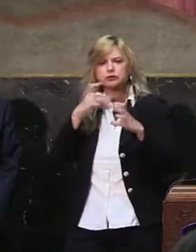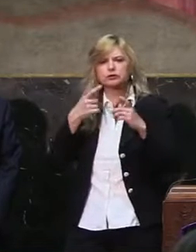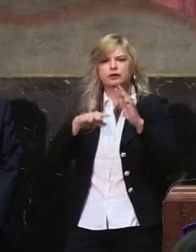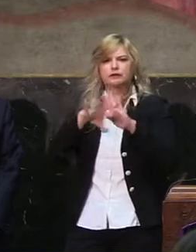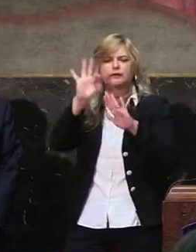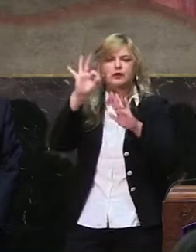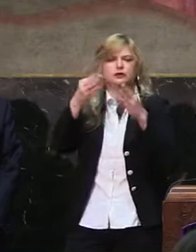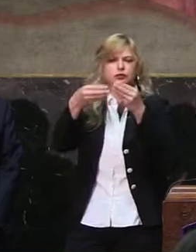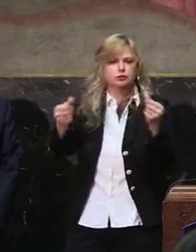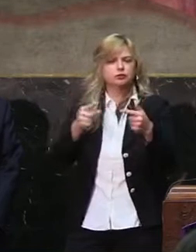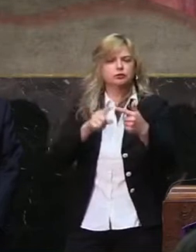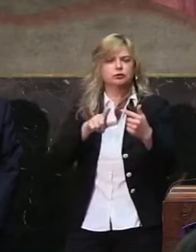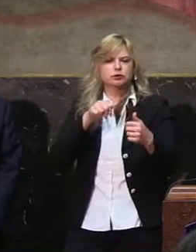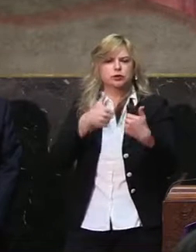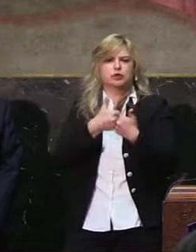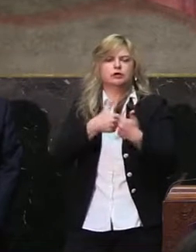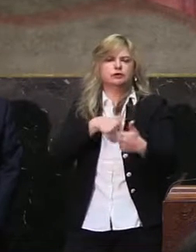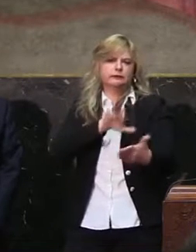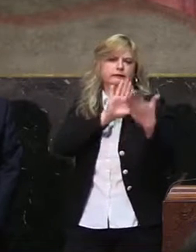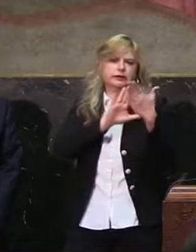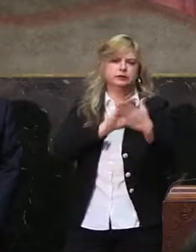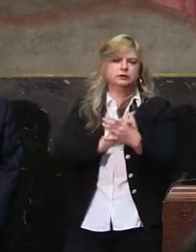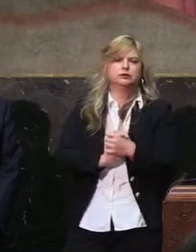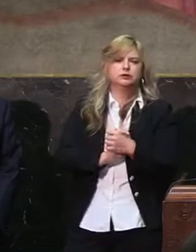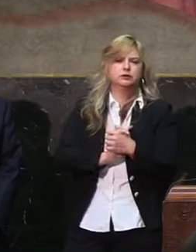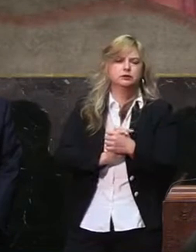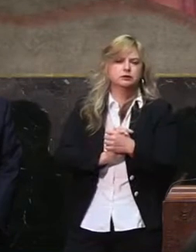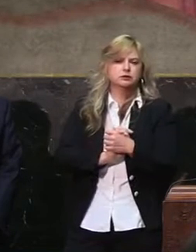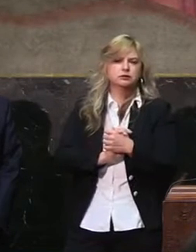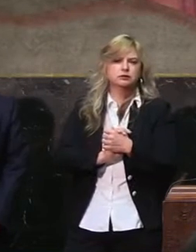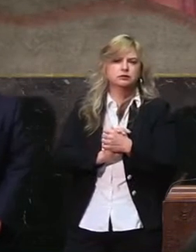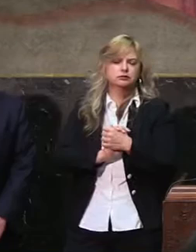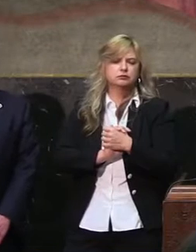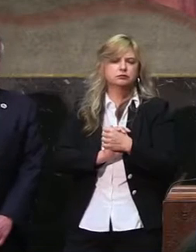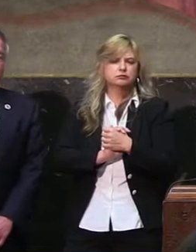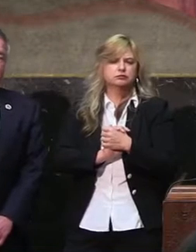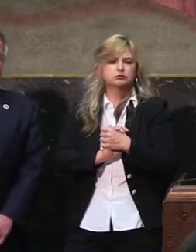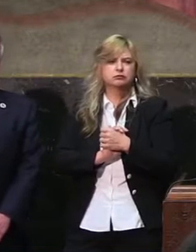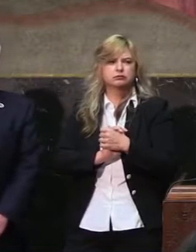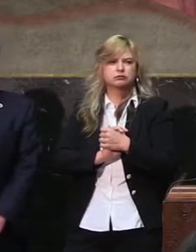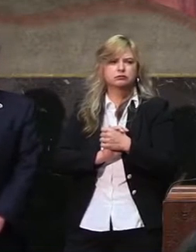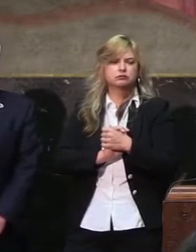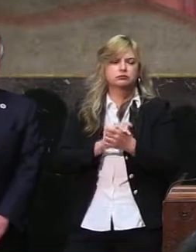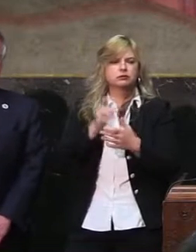face us we could not have put